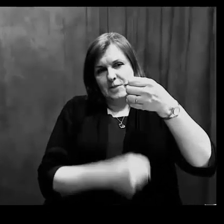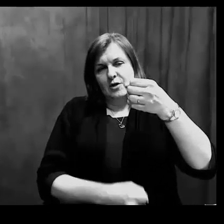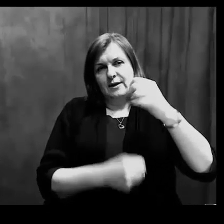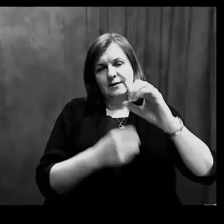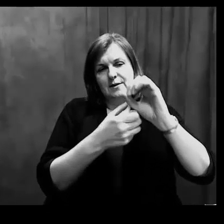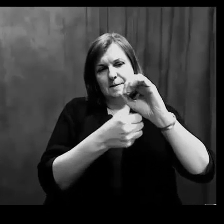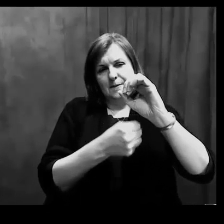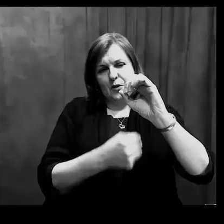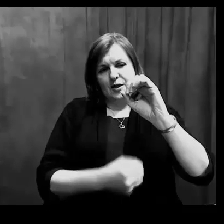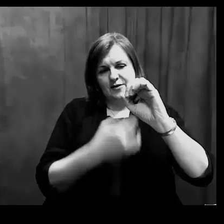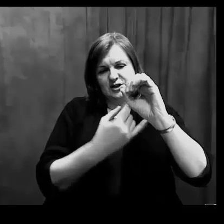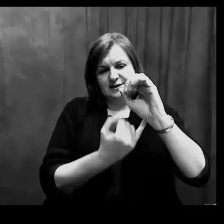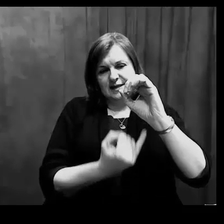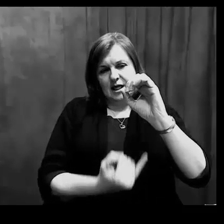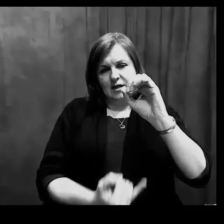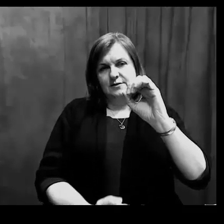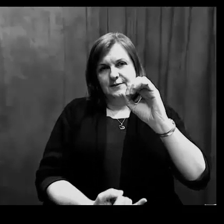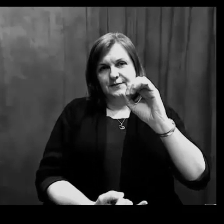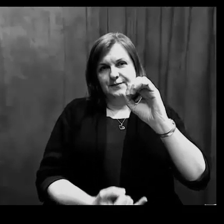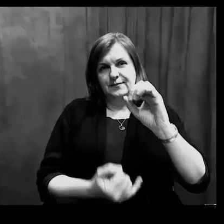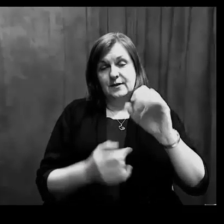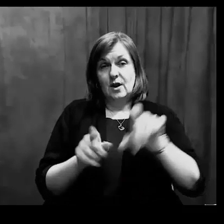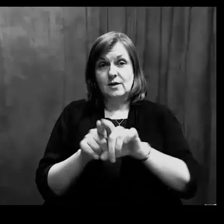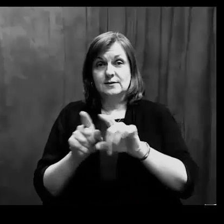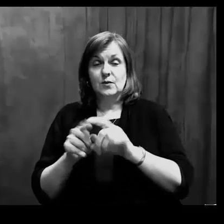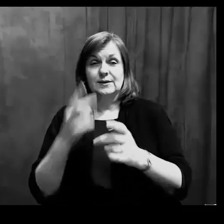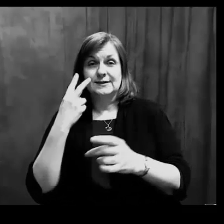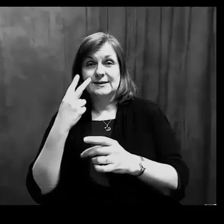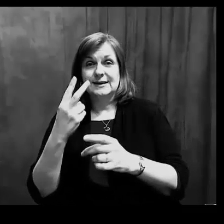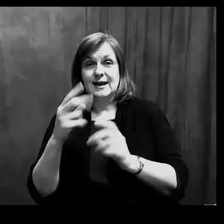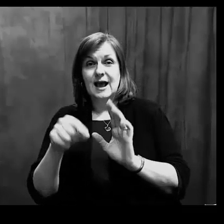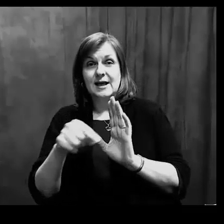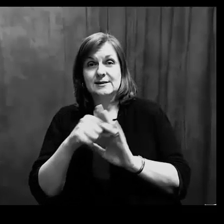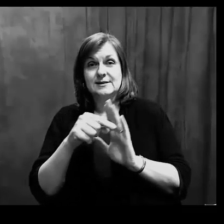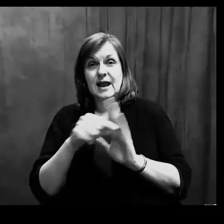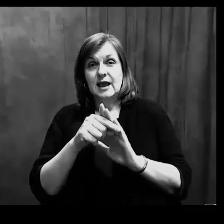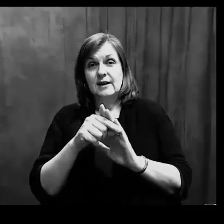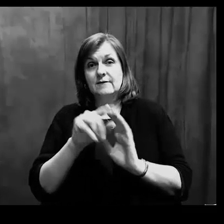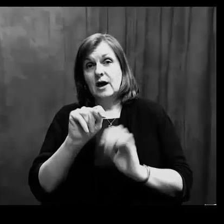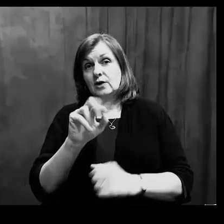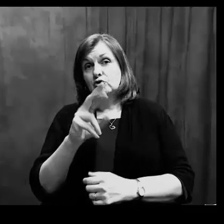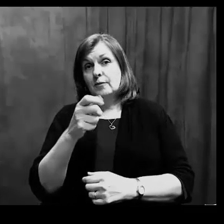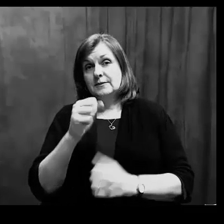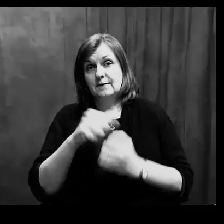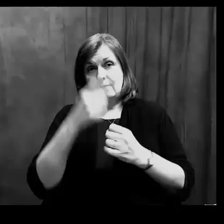and elongating those cells. And we'd also see and negative tropism in the shoot